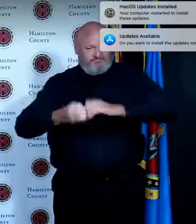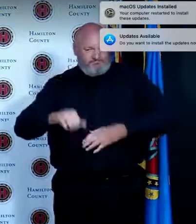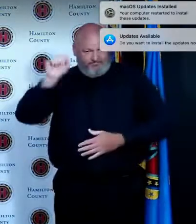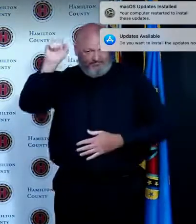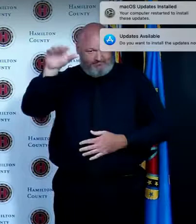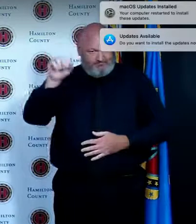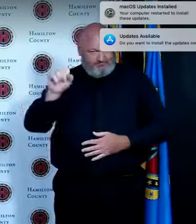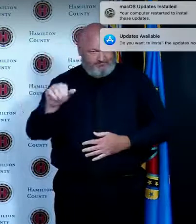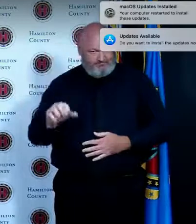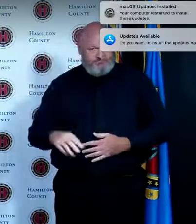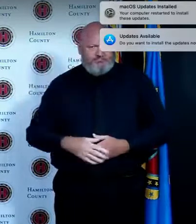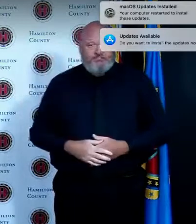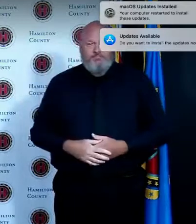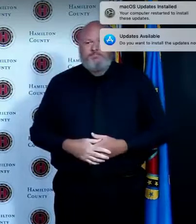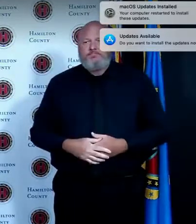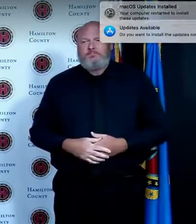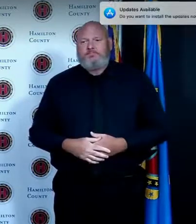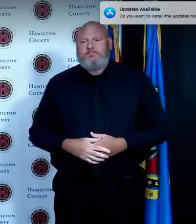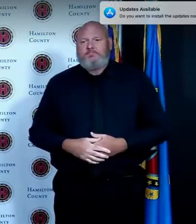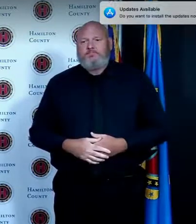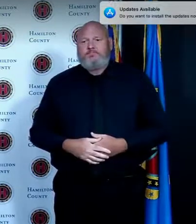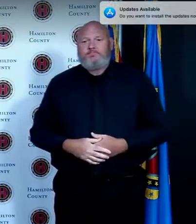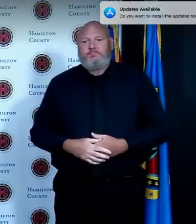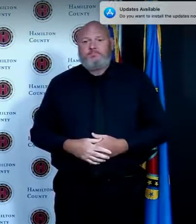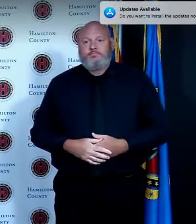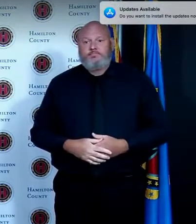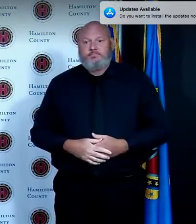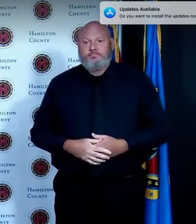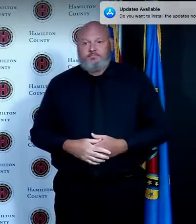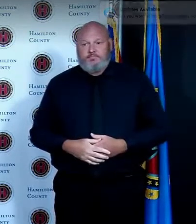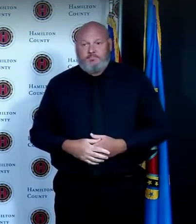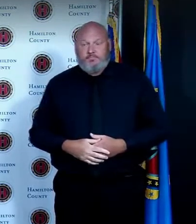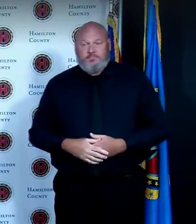the number of positive cases confirmed in Hamilton County